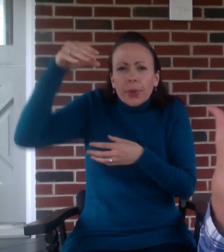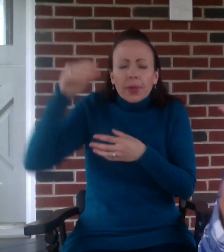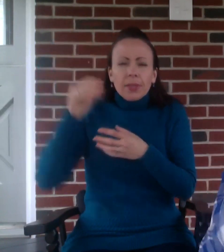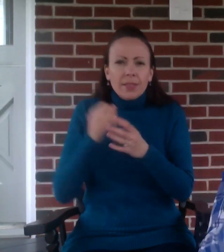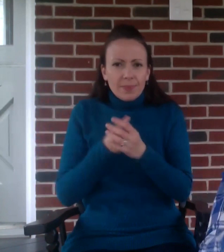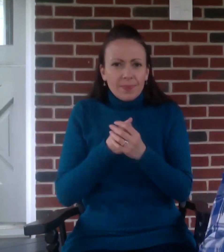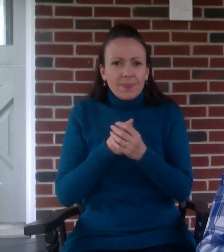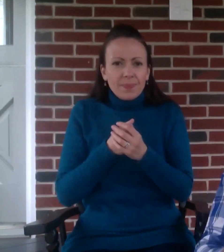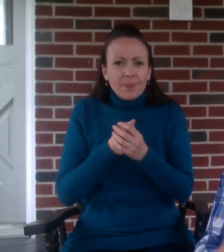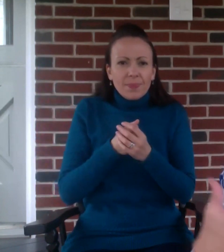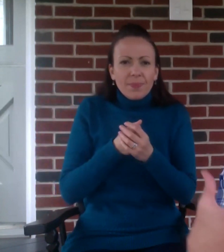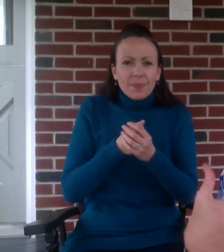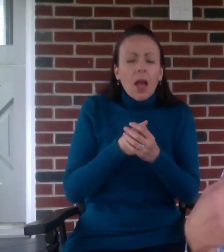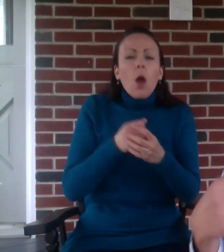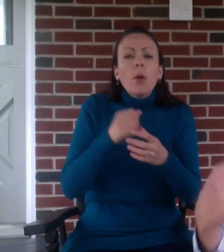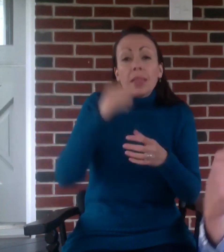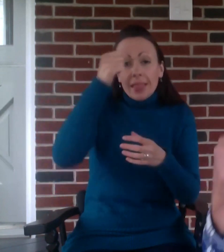Lots of gray. And here he is working.